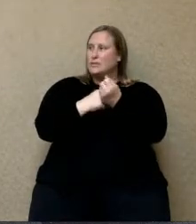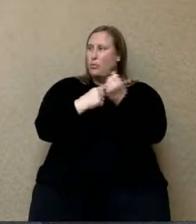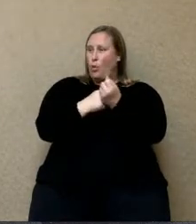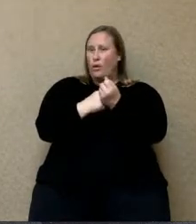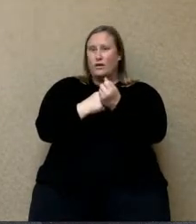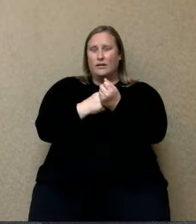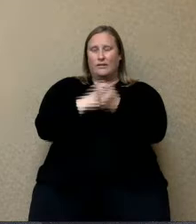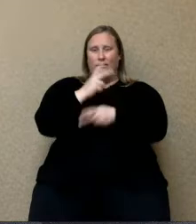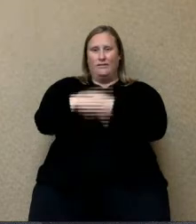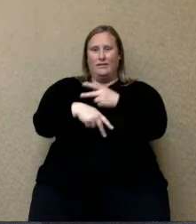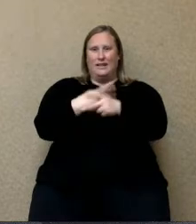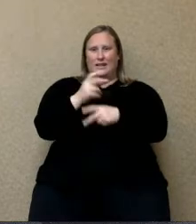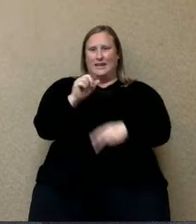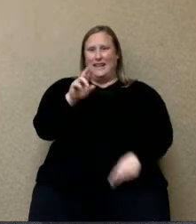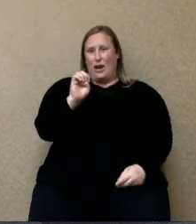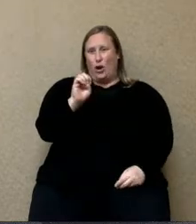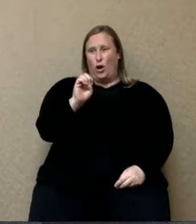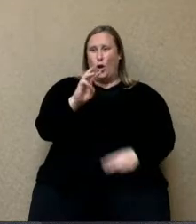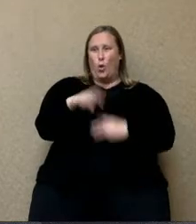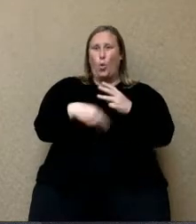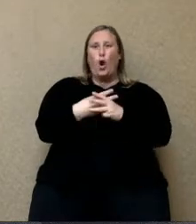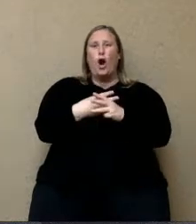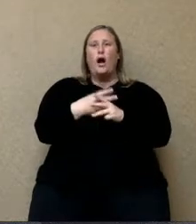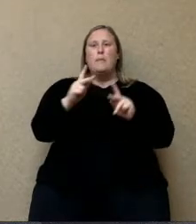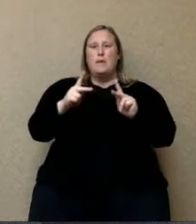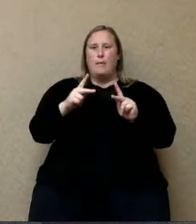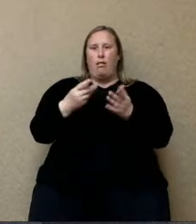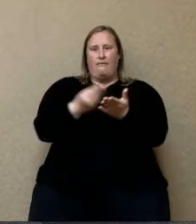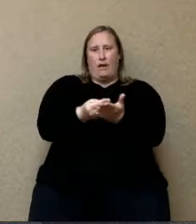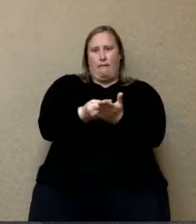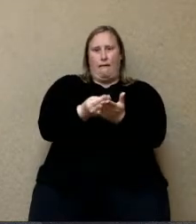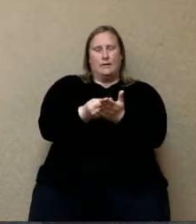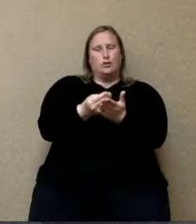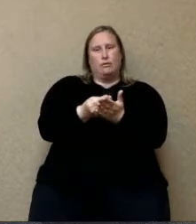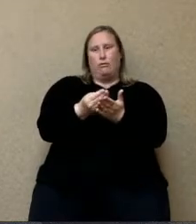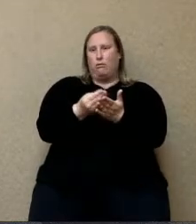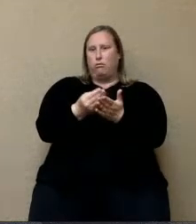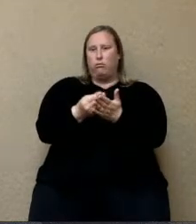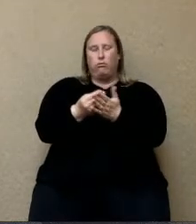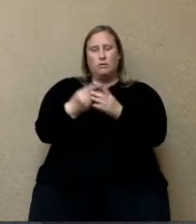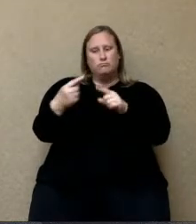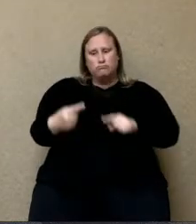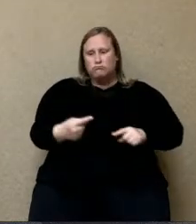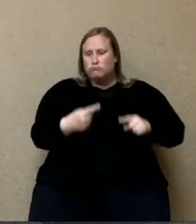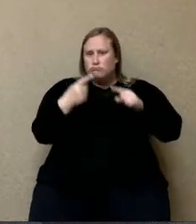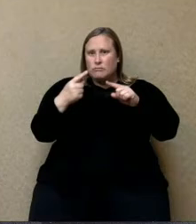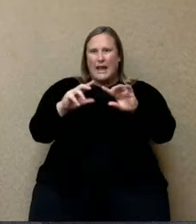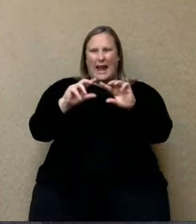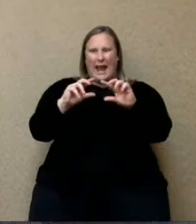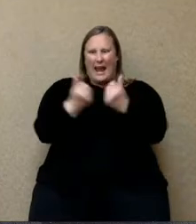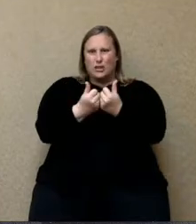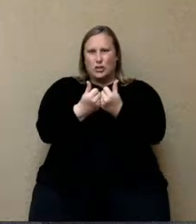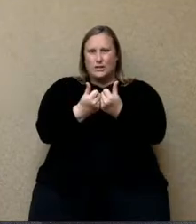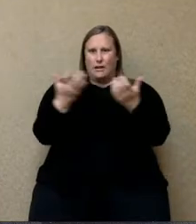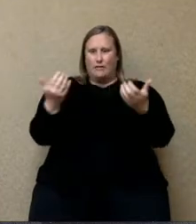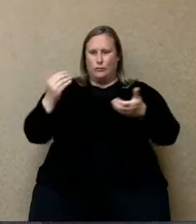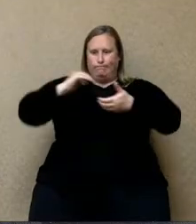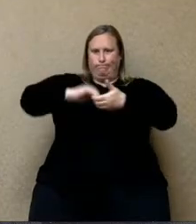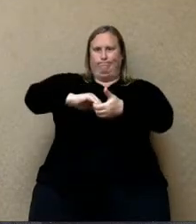you know that financially people are really suffering. Agencies are having to merge together or close their doors.